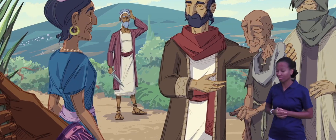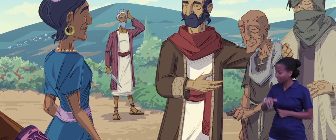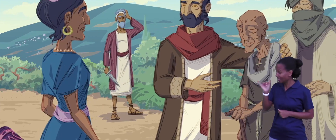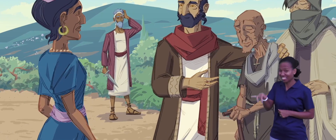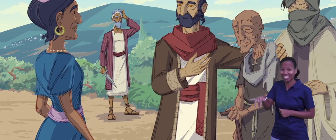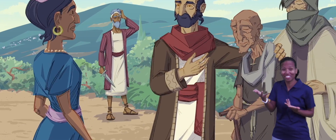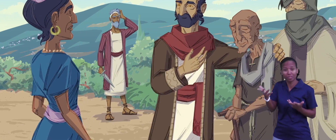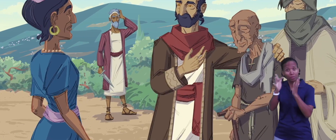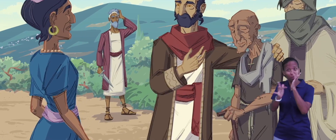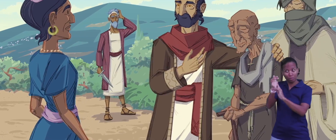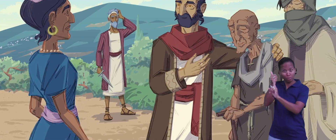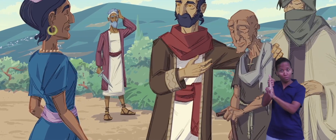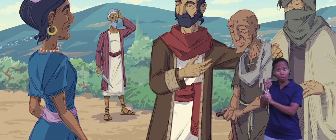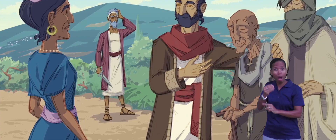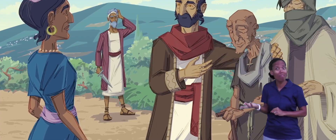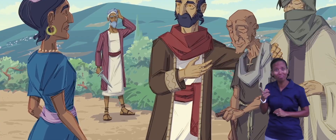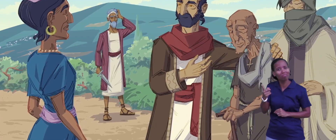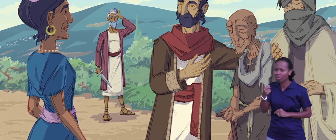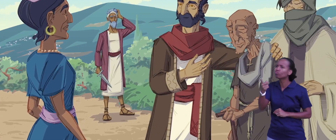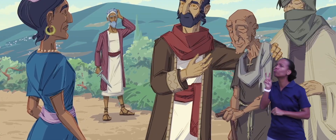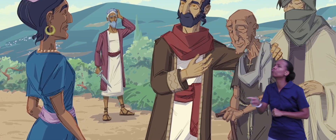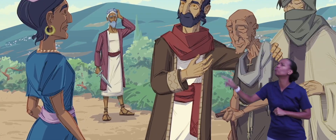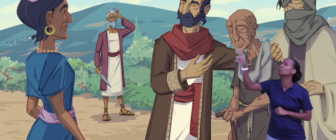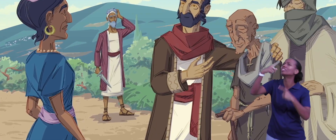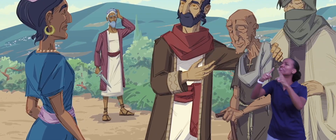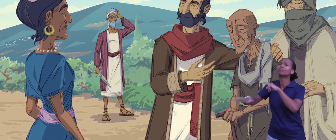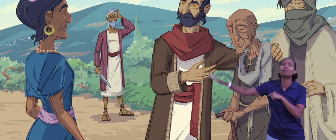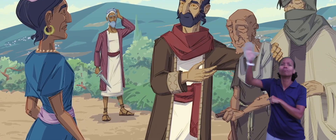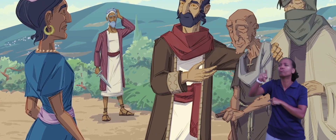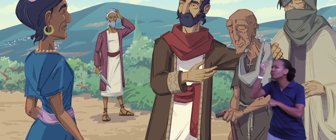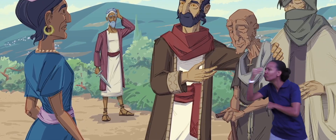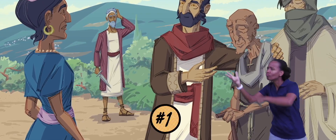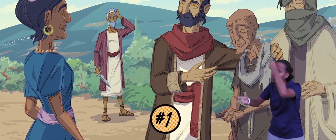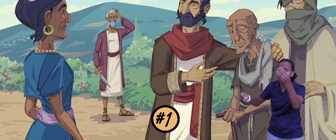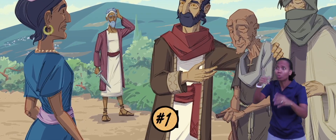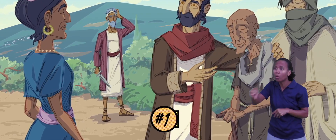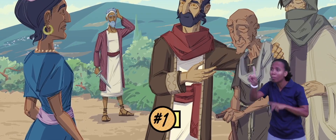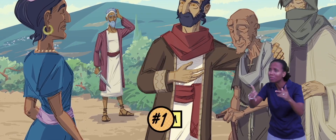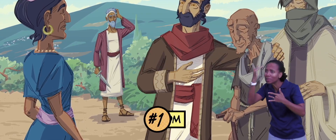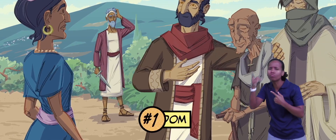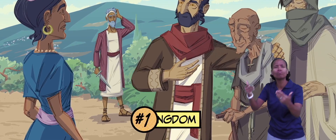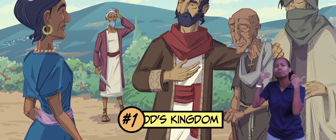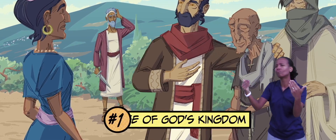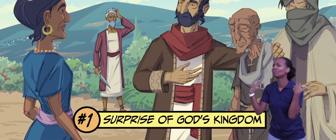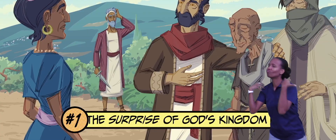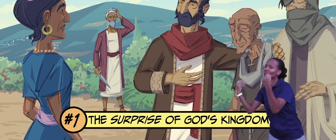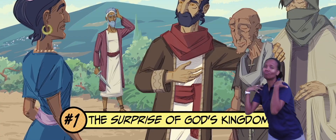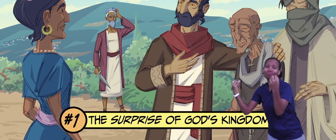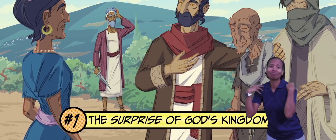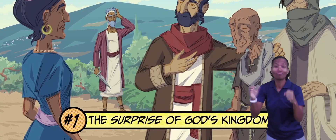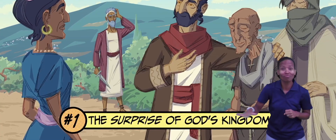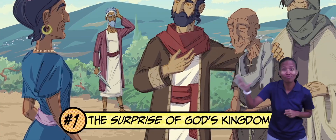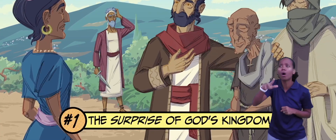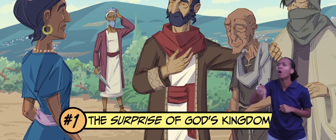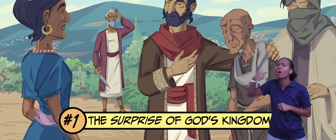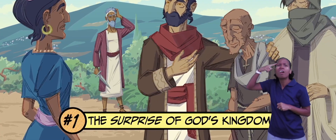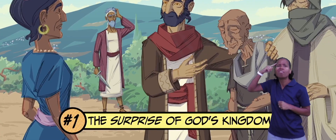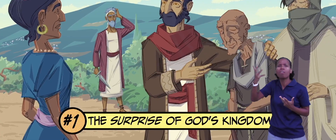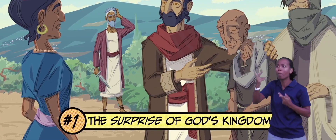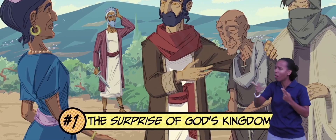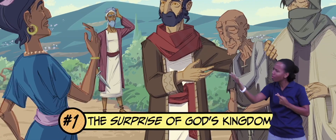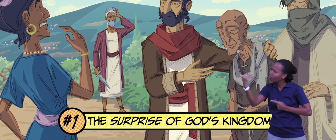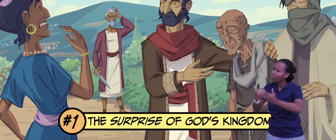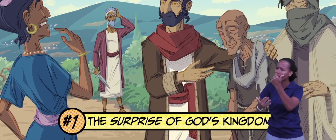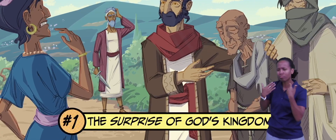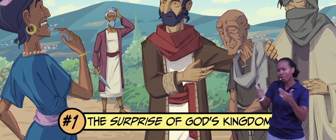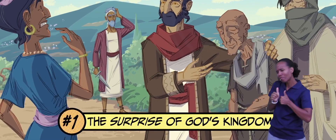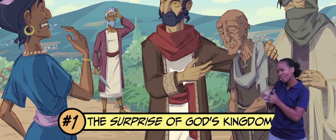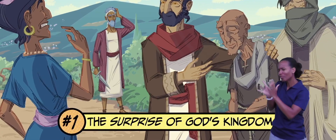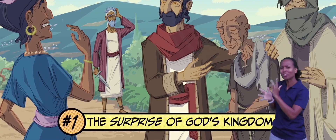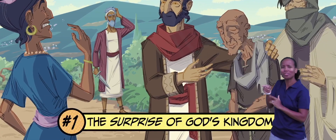Tim: Exactly. But Jesus was a poor, traveling prophet, healing the sick, inviting people to follow him.